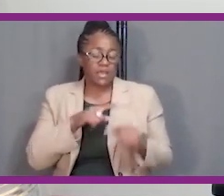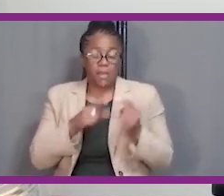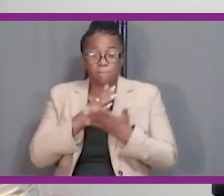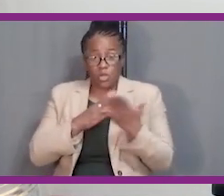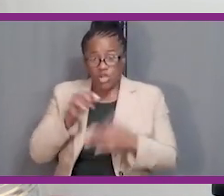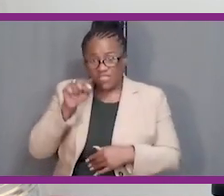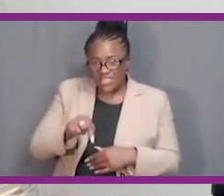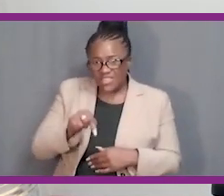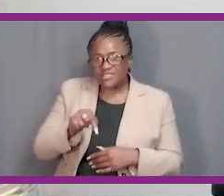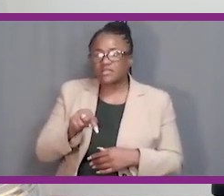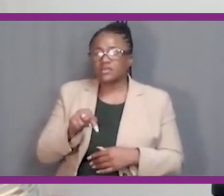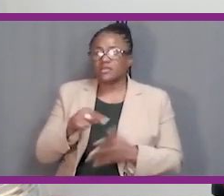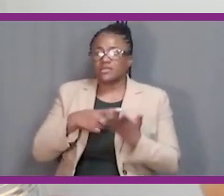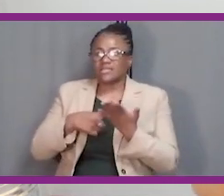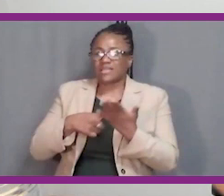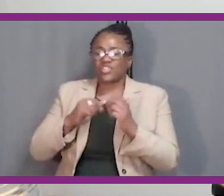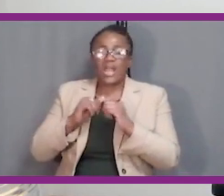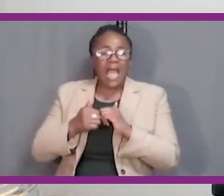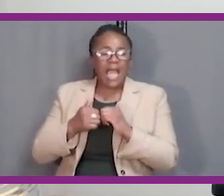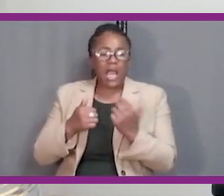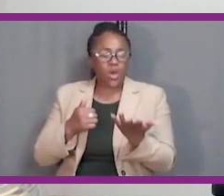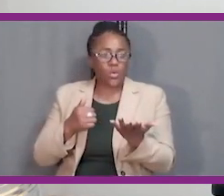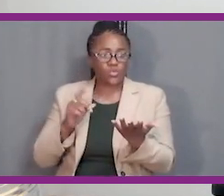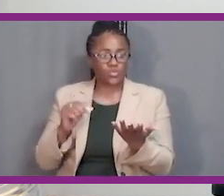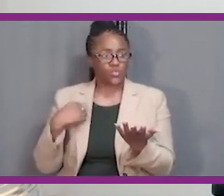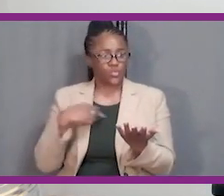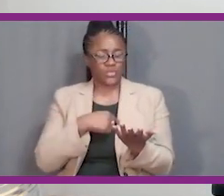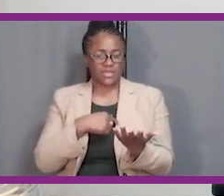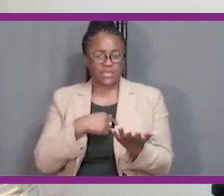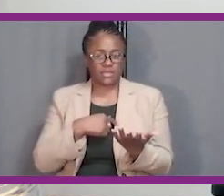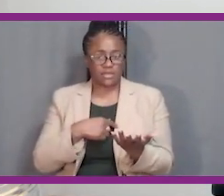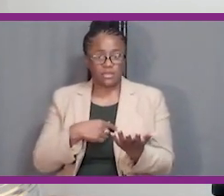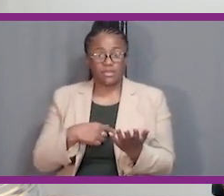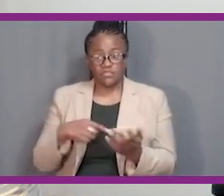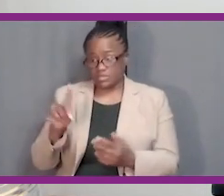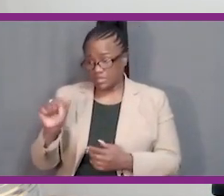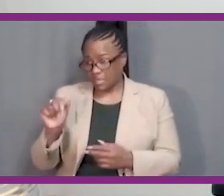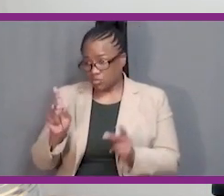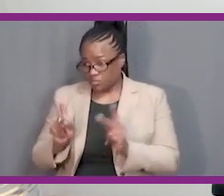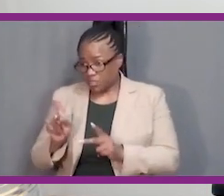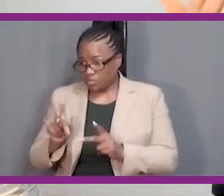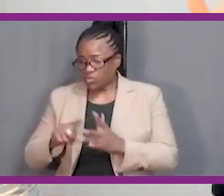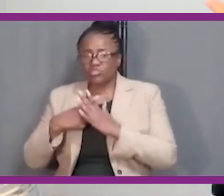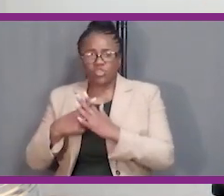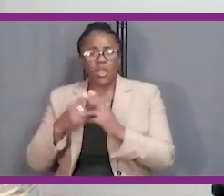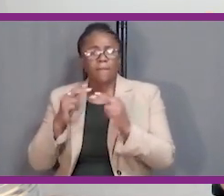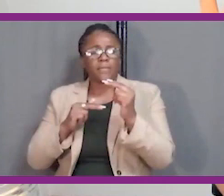people start building those deep relationships? And that might mean showing up for fights,